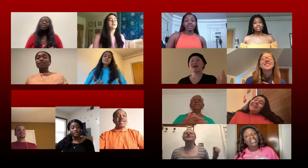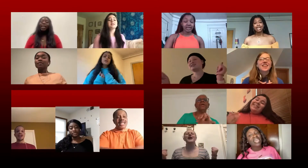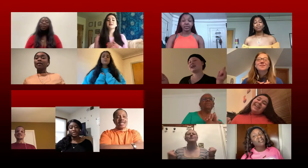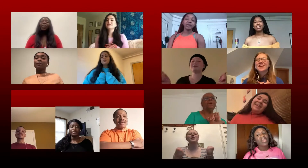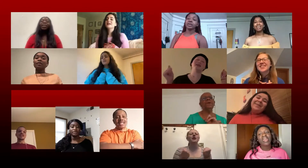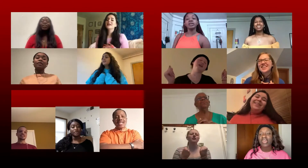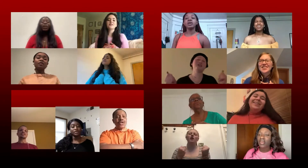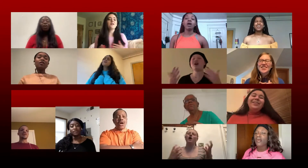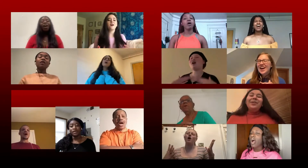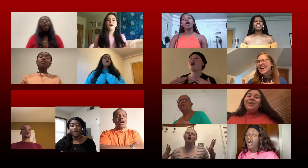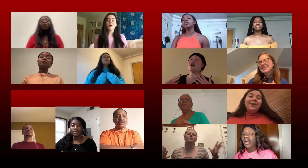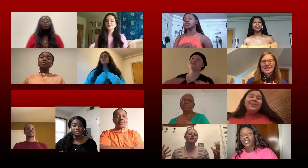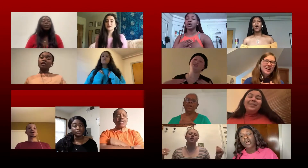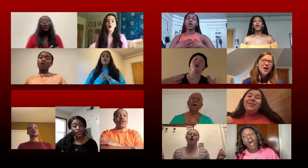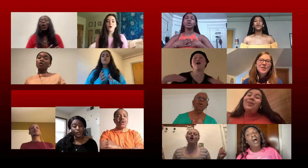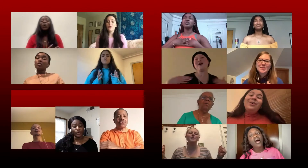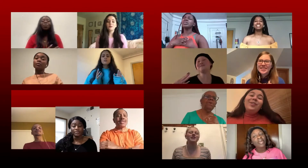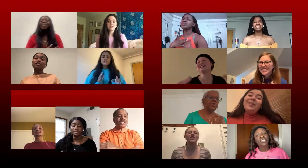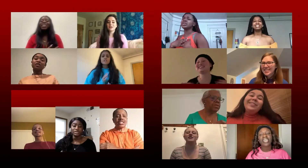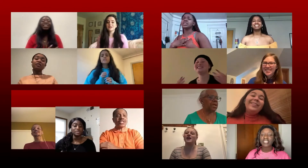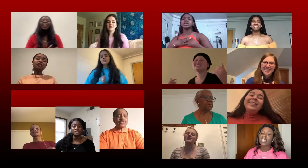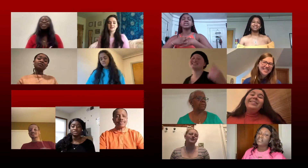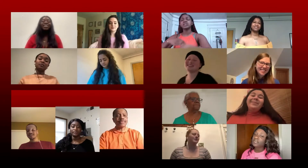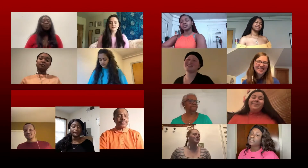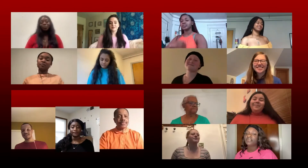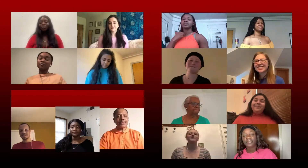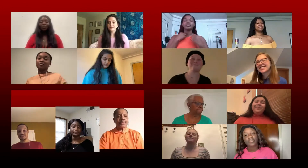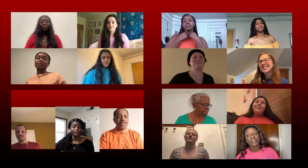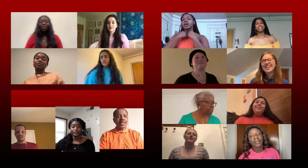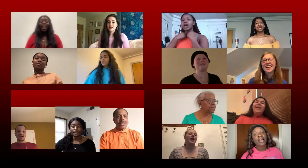Take me in Your arms and hold me, Jesus